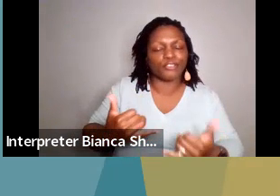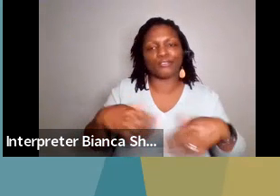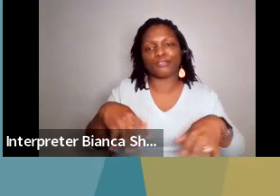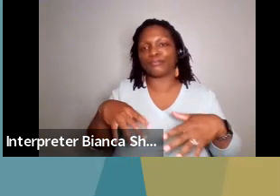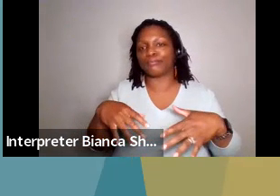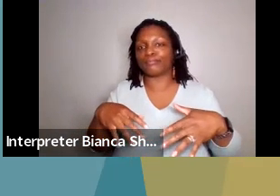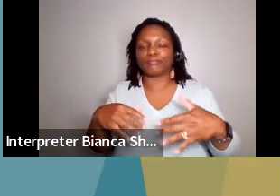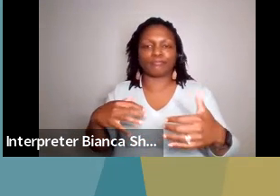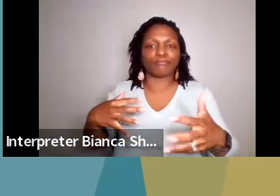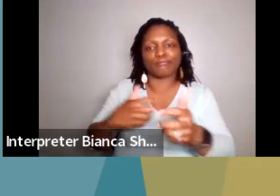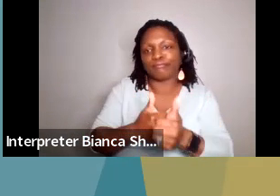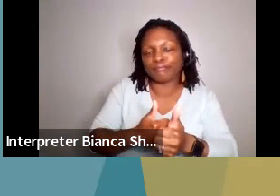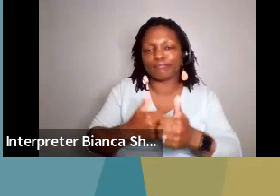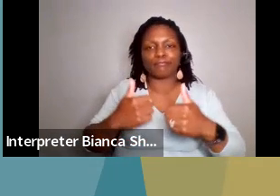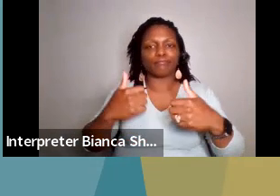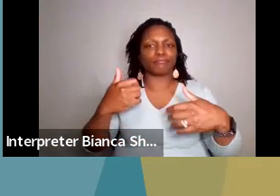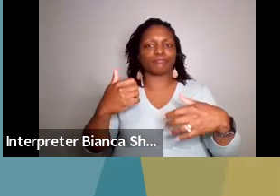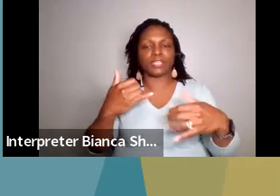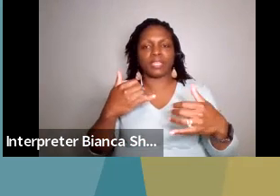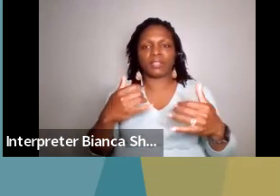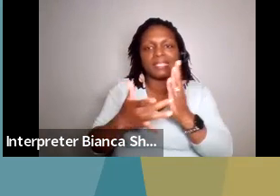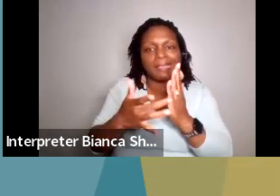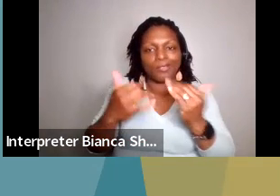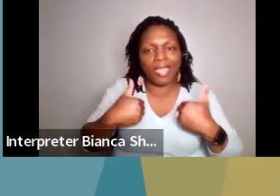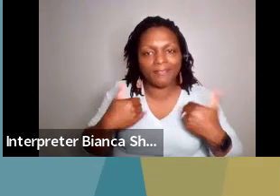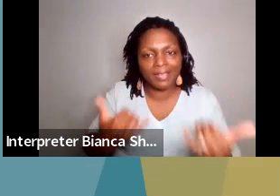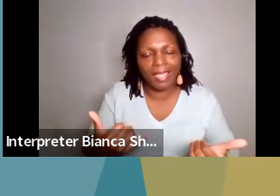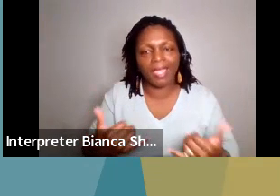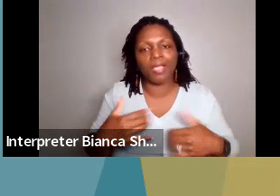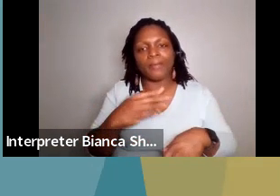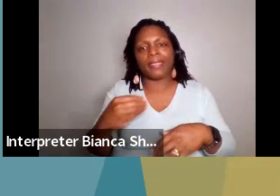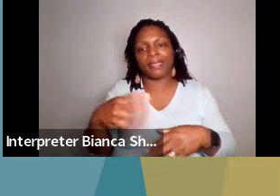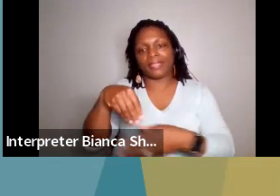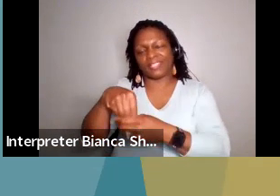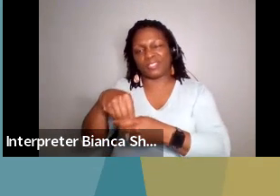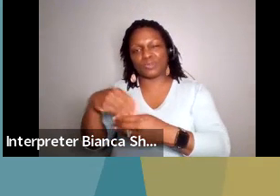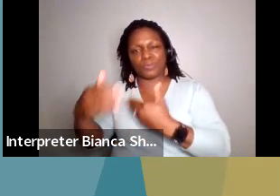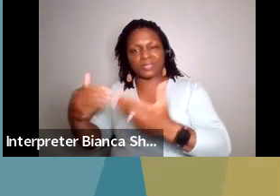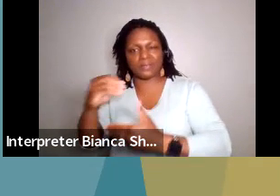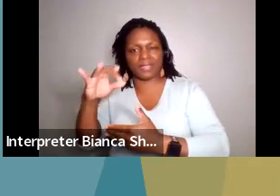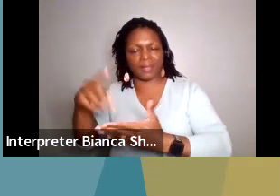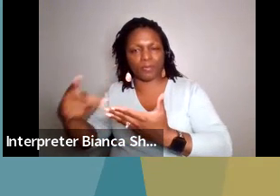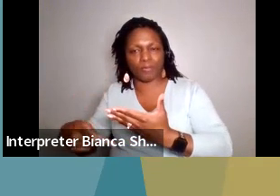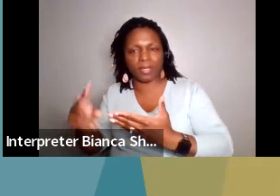It's beneficial. and also you know to review some of the internal processes of that program to see if there's some more.